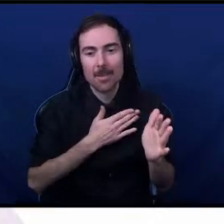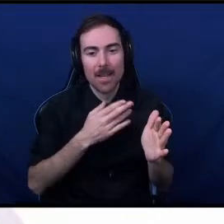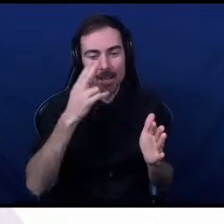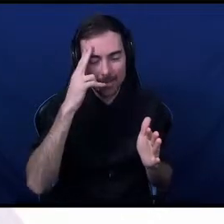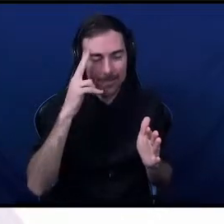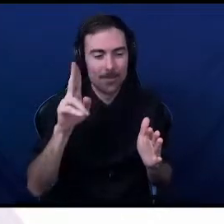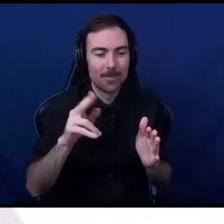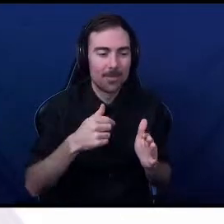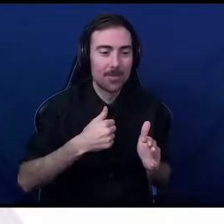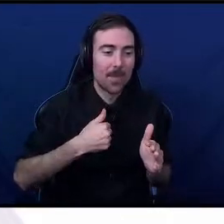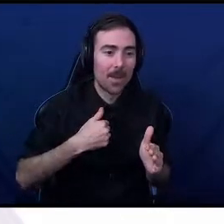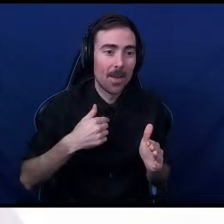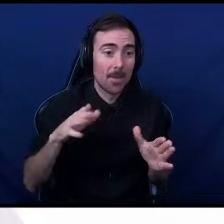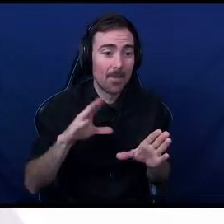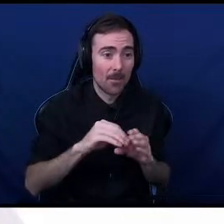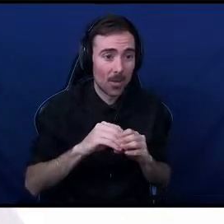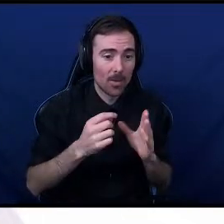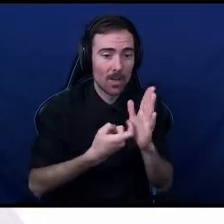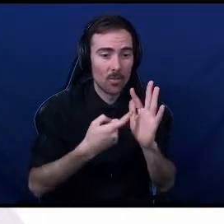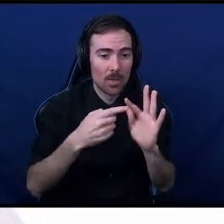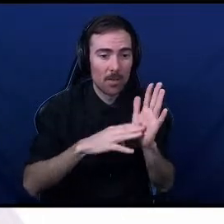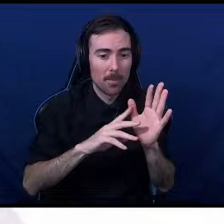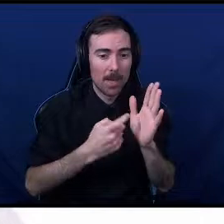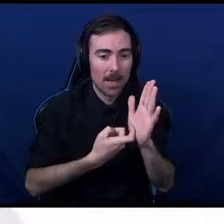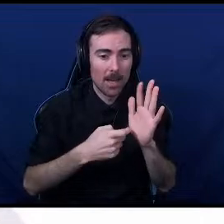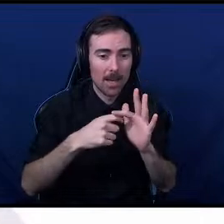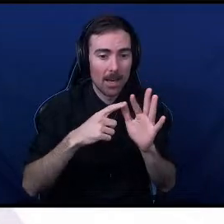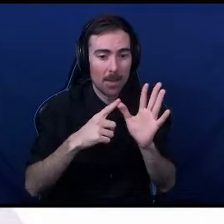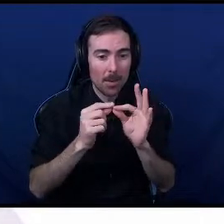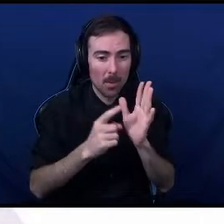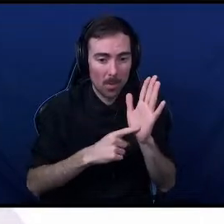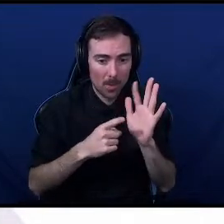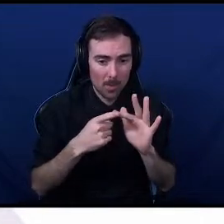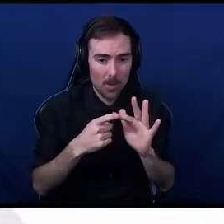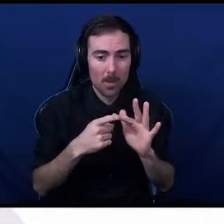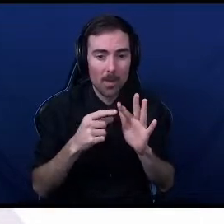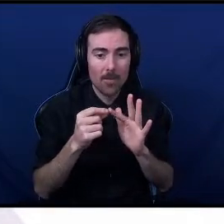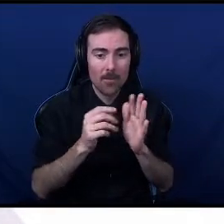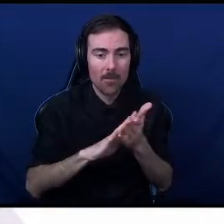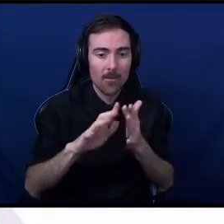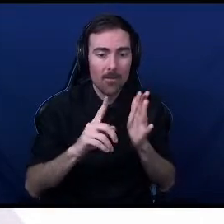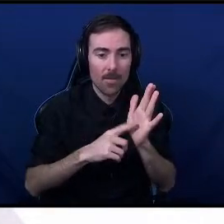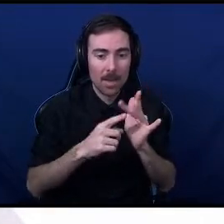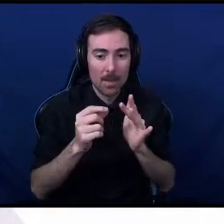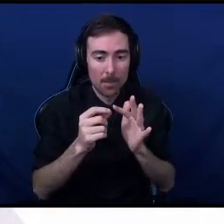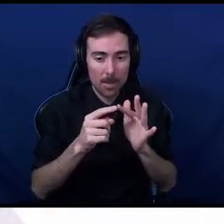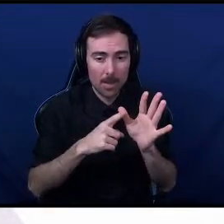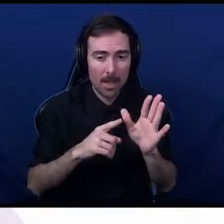Filipa is also part of the team at remarkable. So we're investing in and growing disability tech related